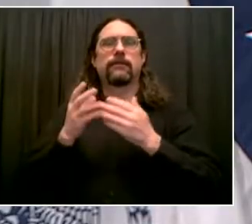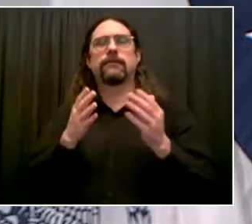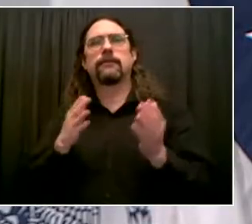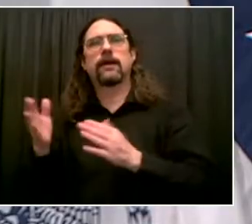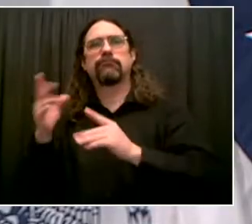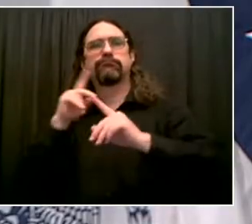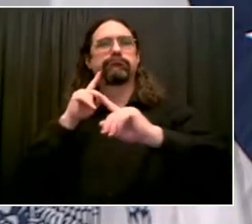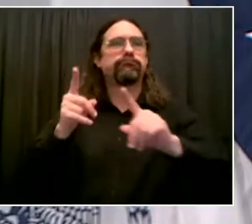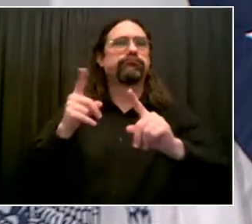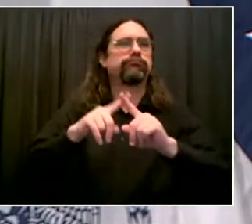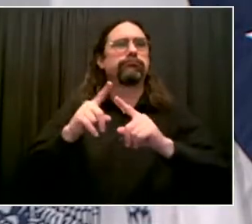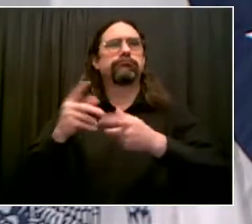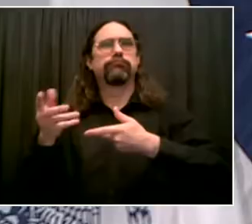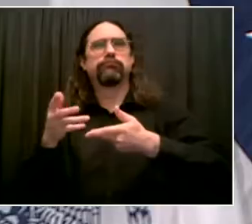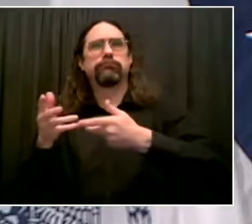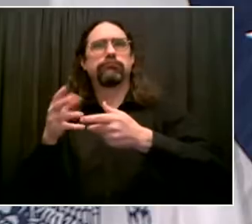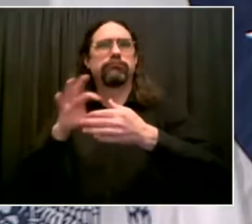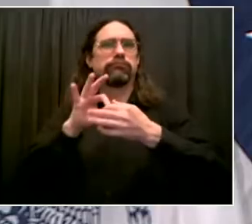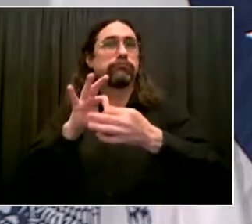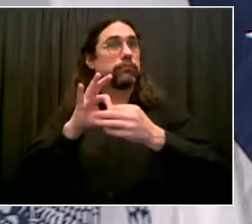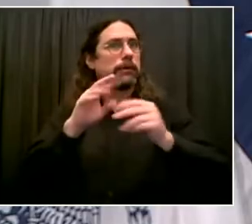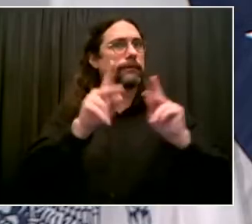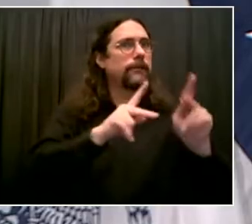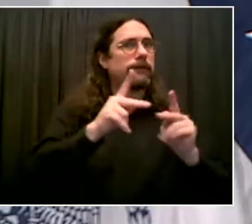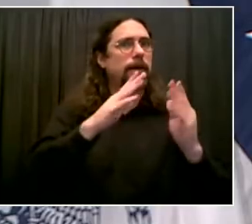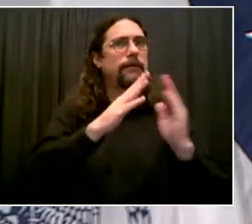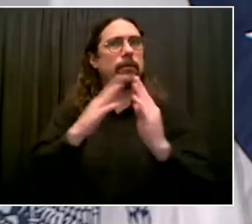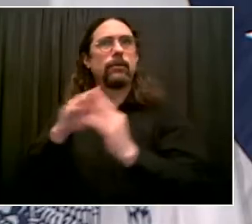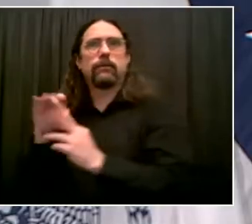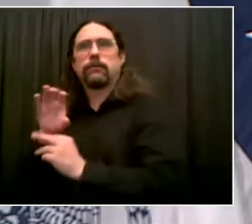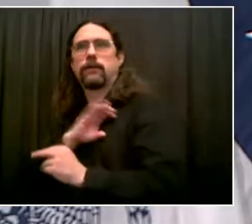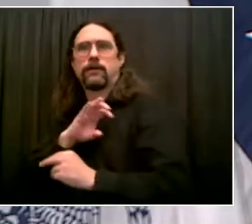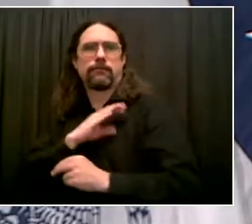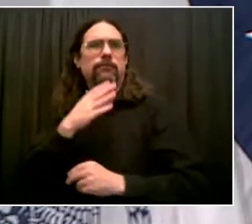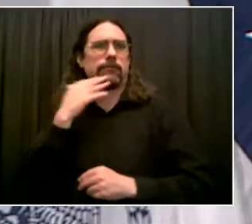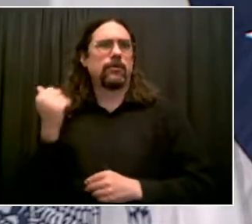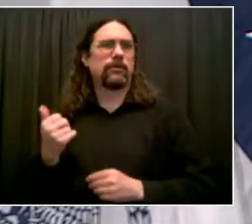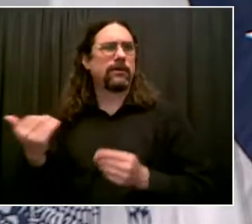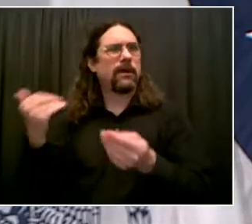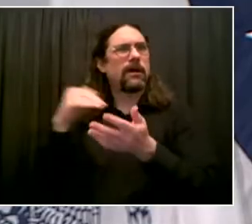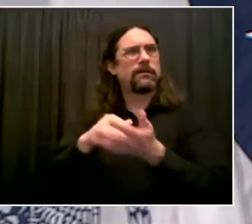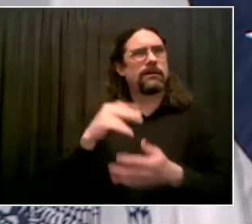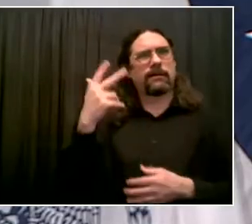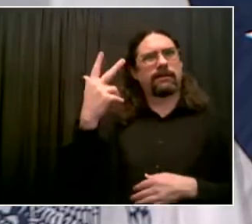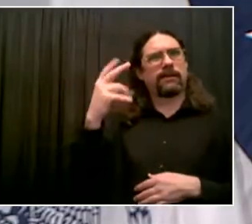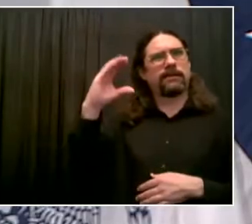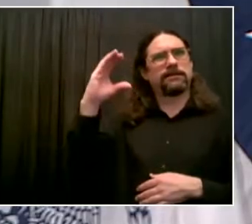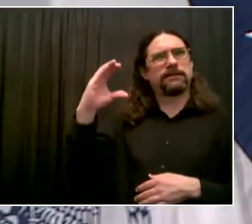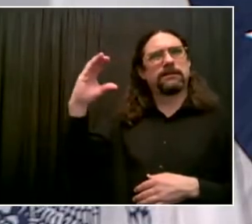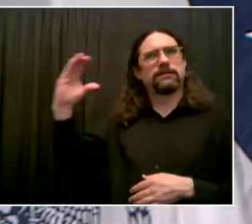WORK WITH COMMUNITIES AND POLICE TOGETHER BUT I ALSO SAID THAT IT IS COMMUNITIES, COPS, AND